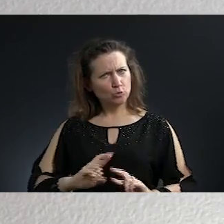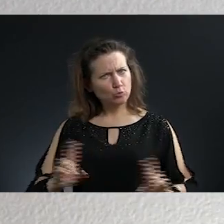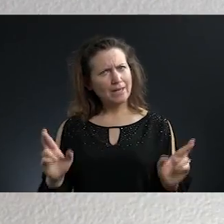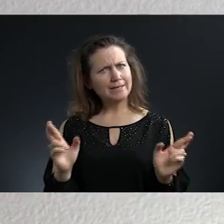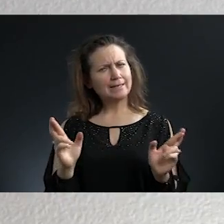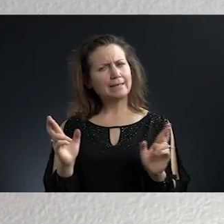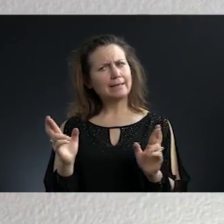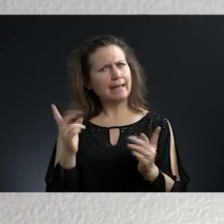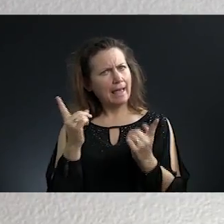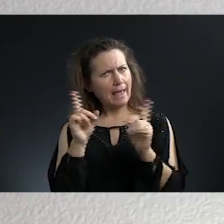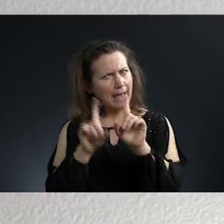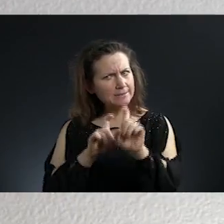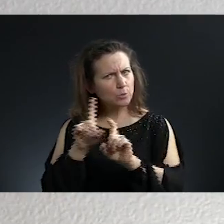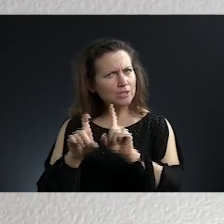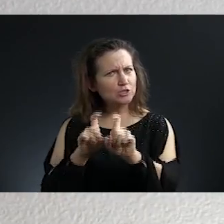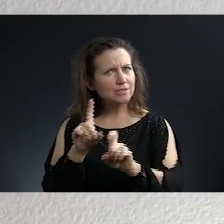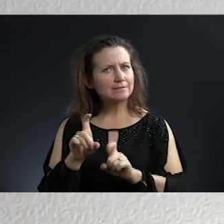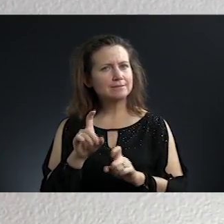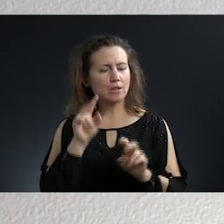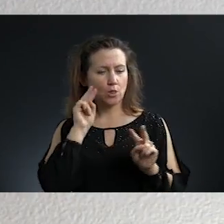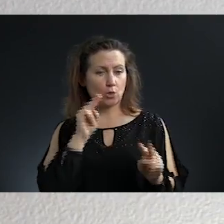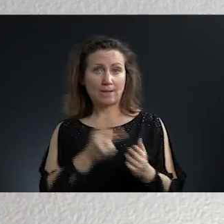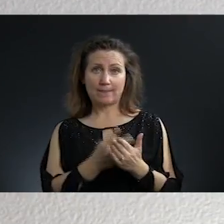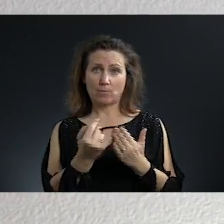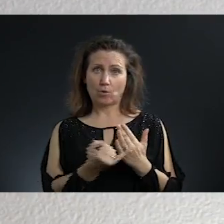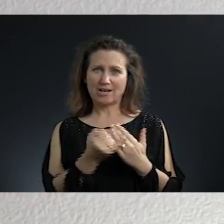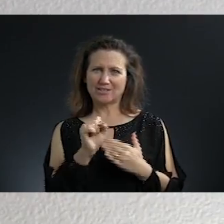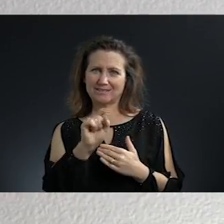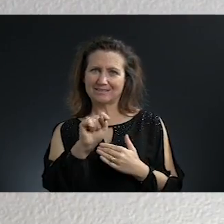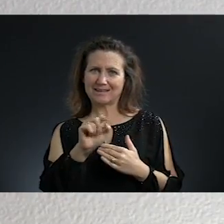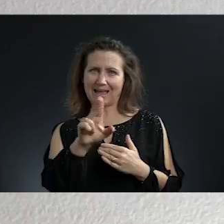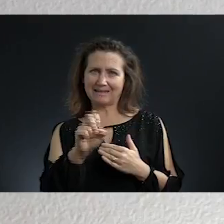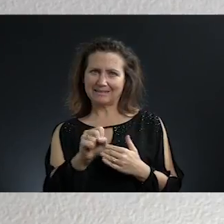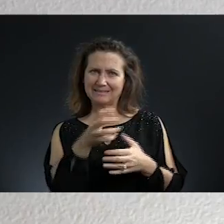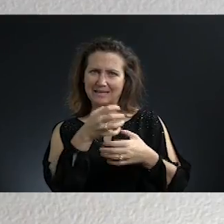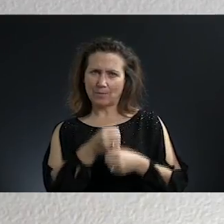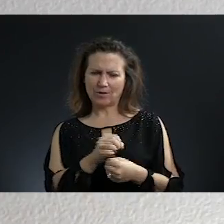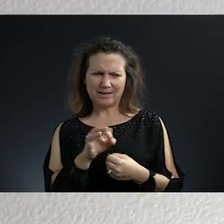Look at this project status summary if there's anything in there that doesn't make sense to you